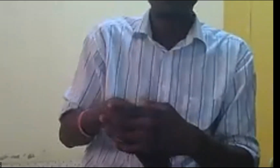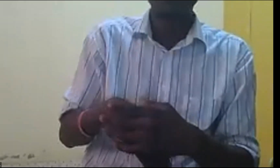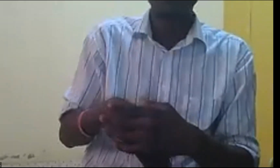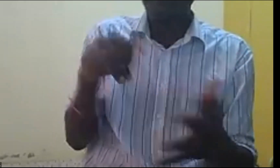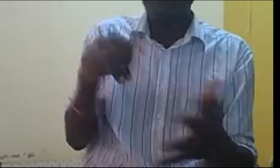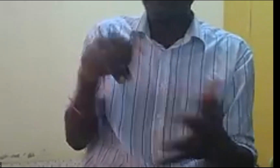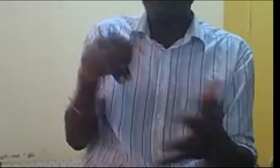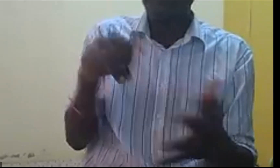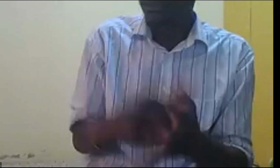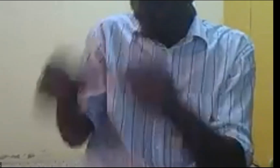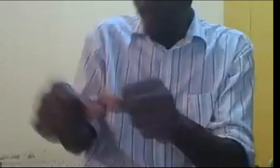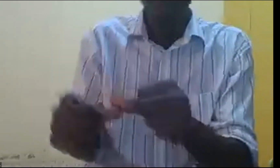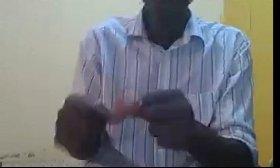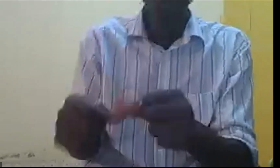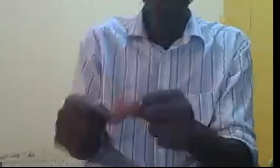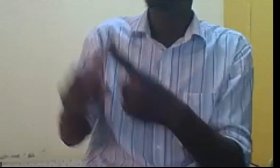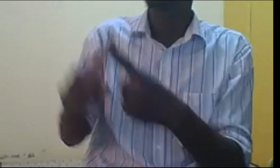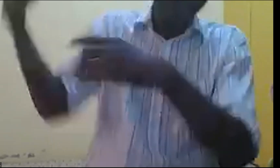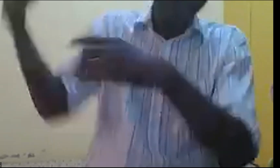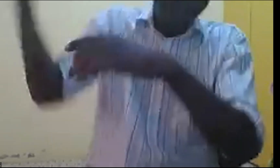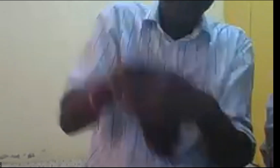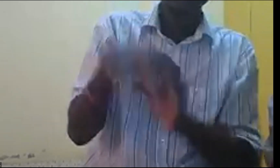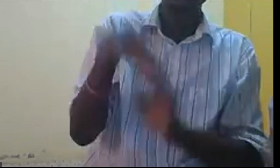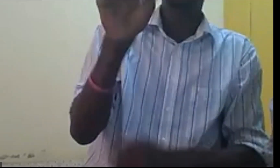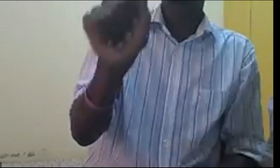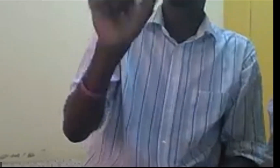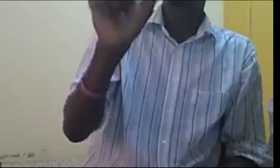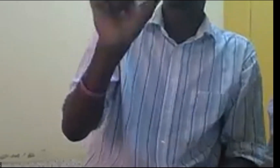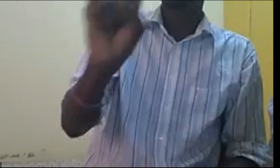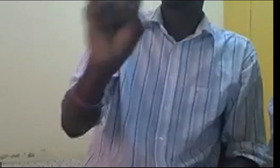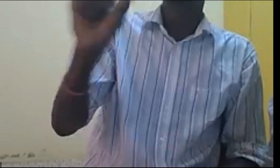You can put these commitment in the chat box, and we will put it in the mirror.